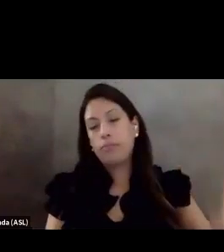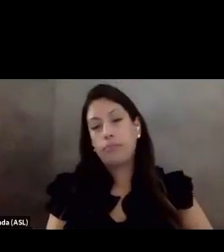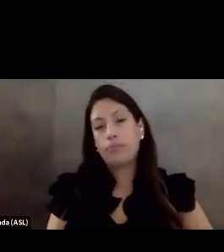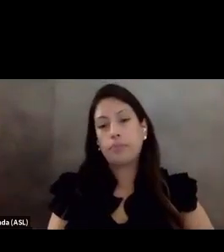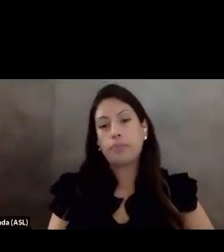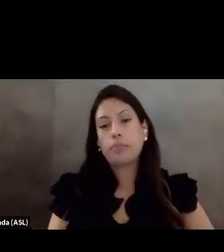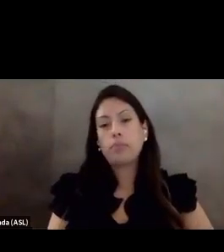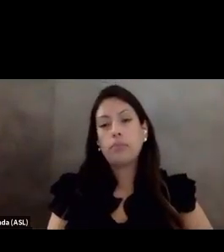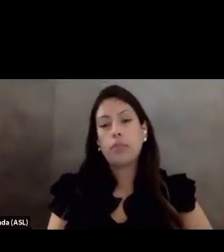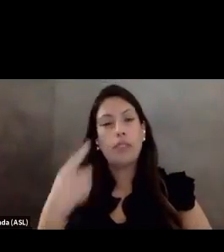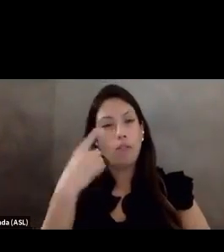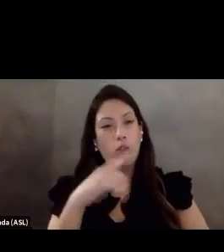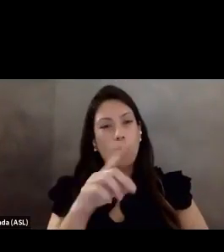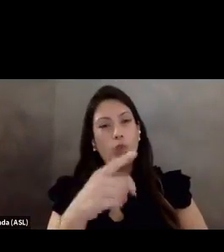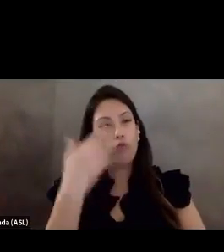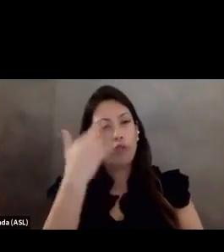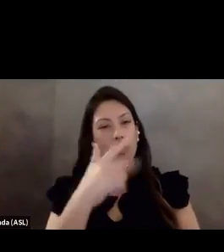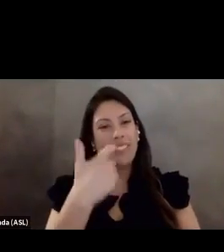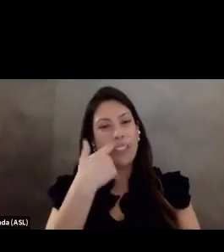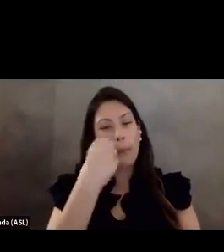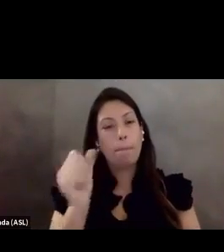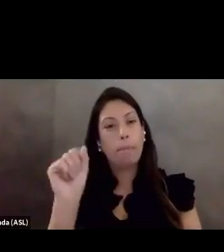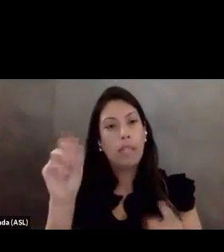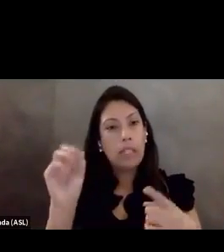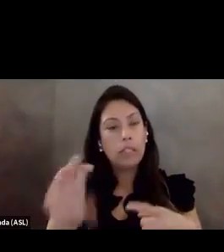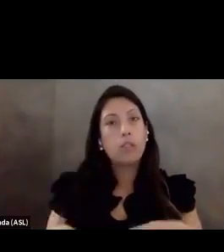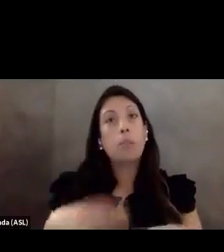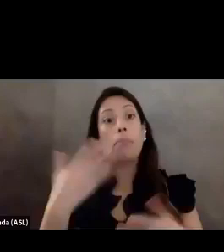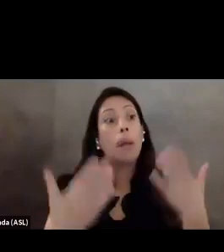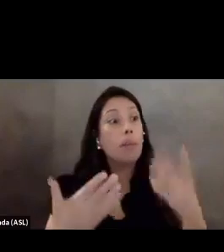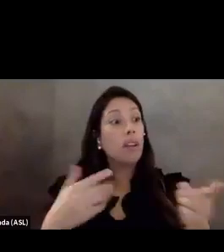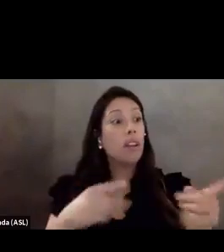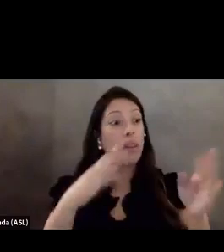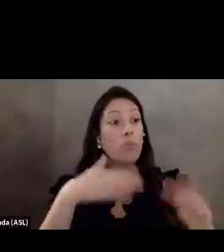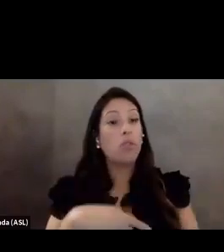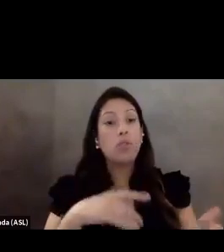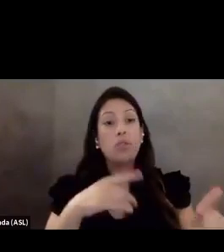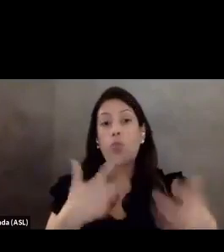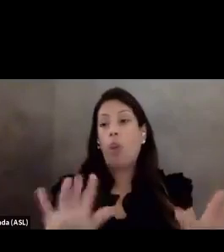were mentioned that the interviewee declined to be interviewed